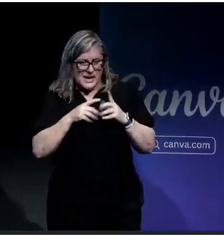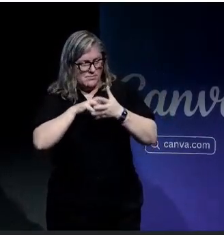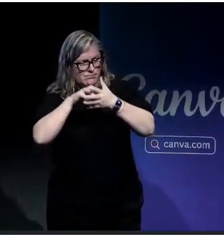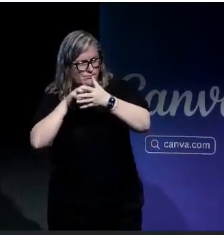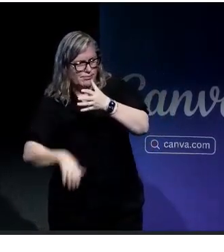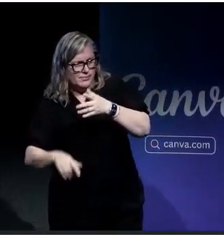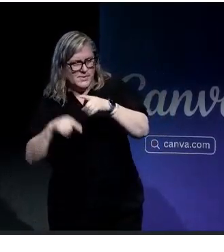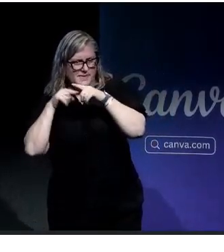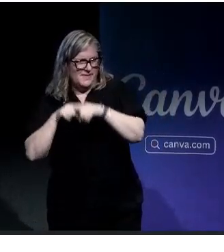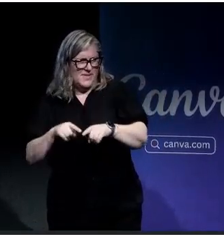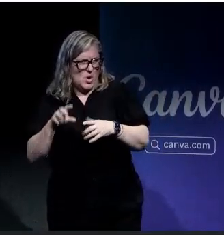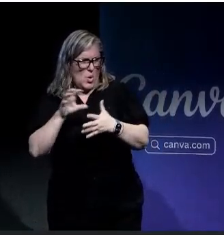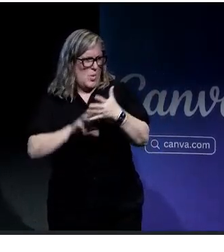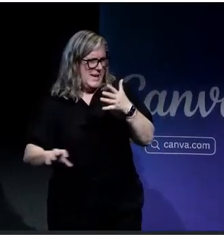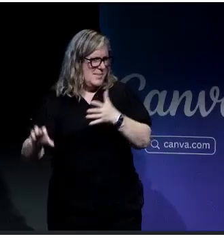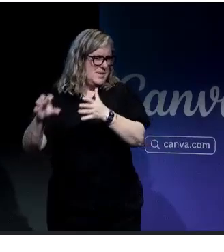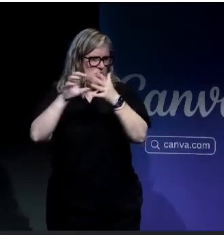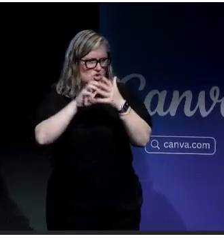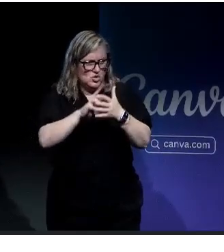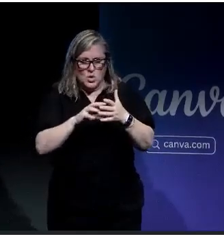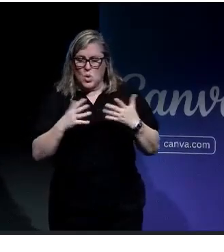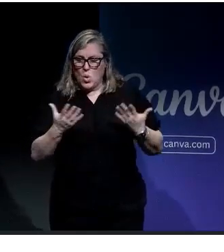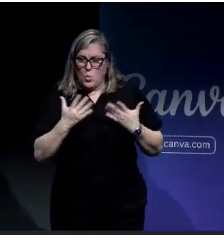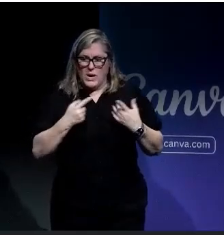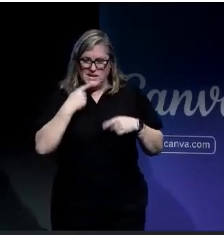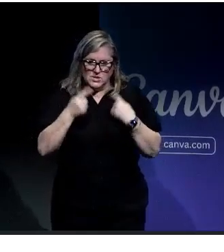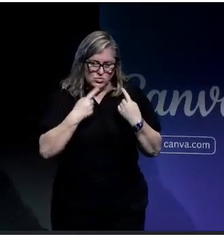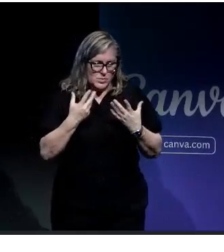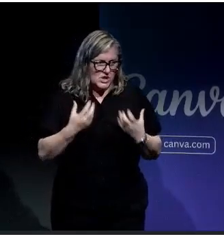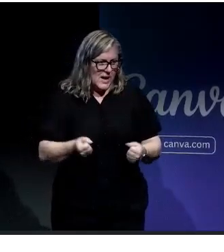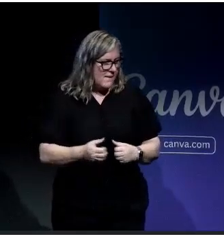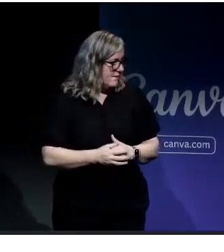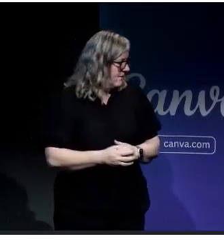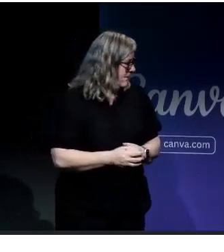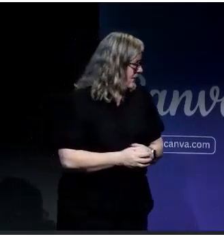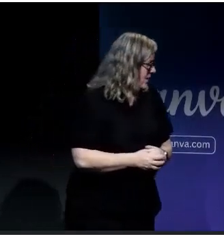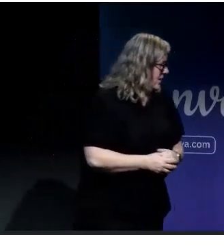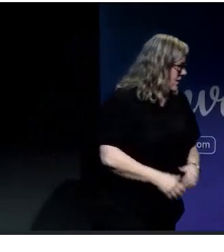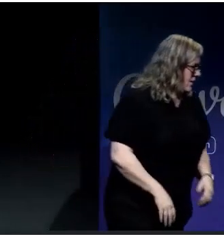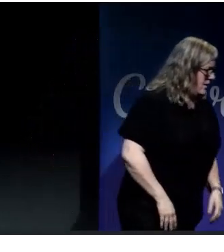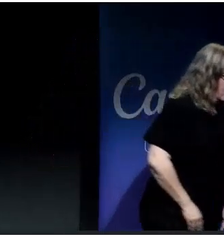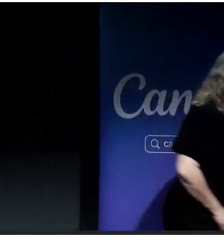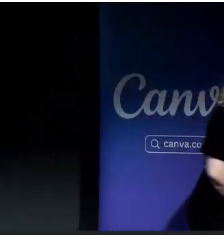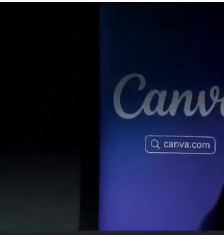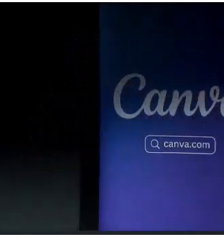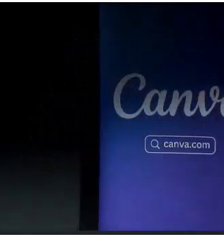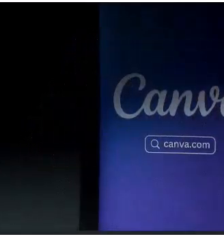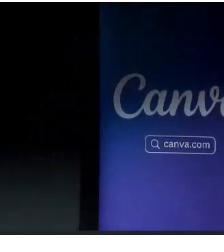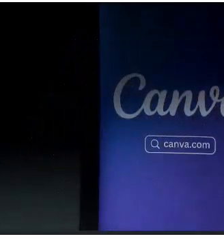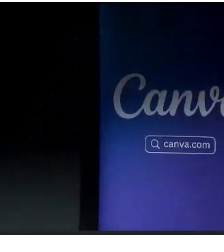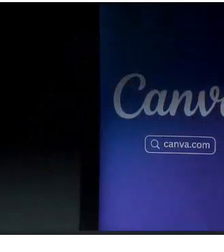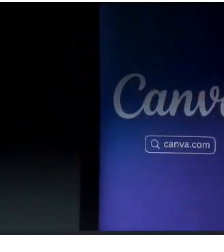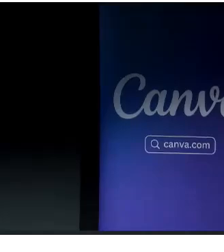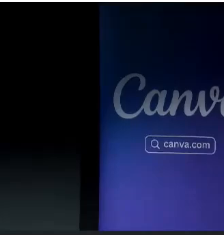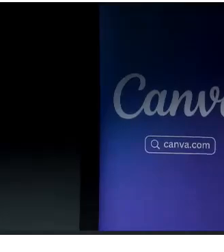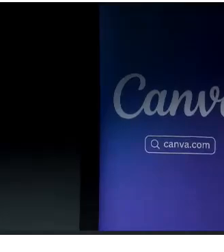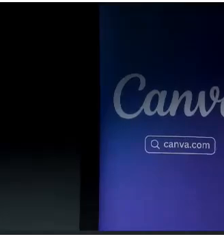wherever that description can be found. The automated tool will not find an issue here if you did not include